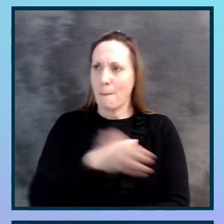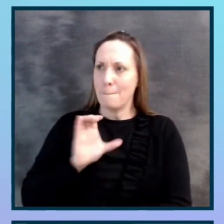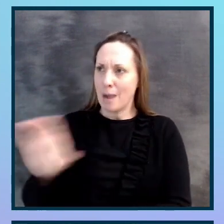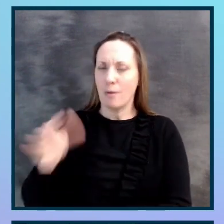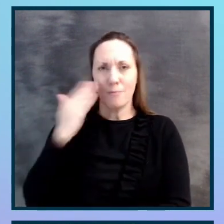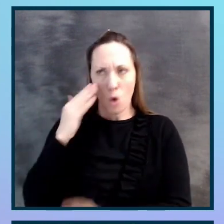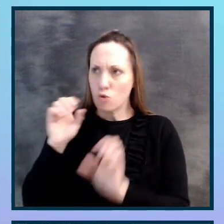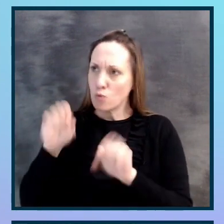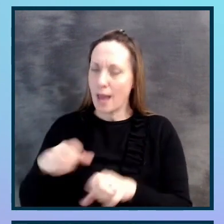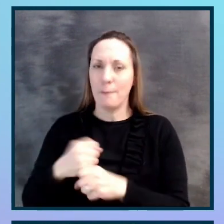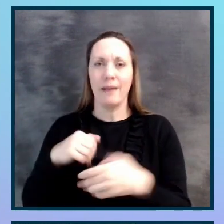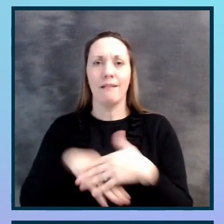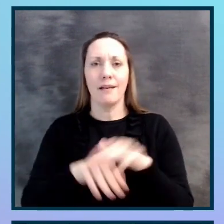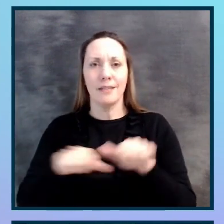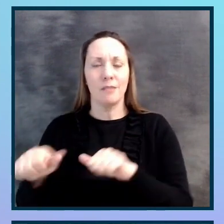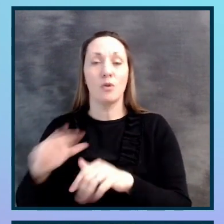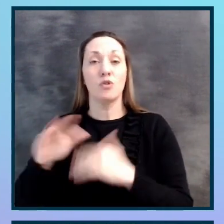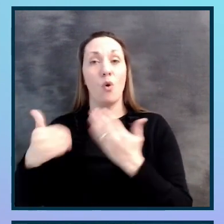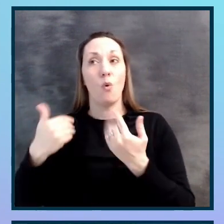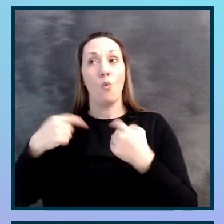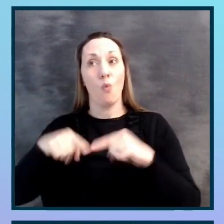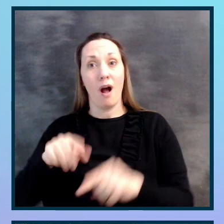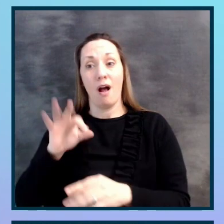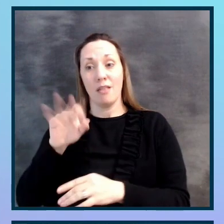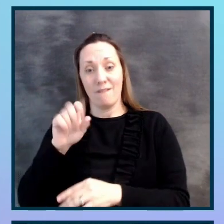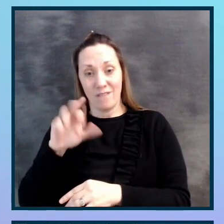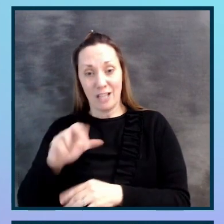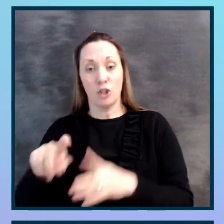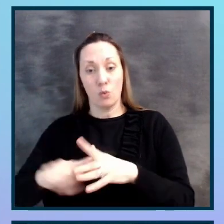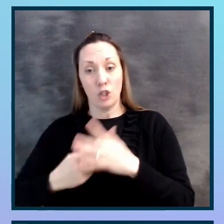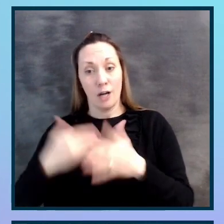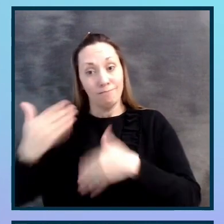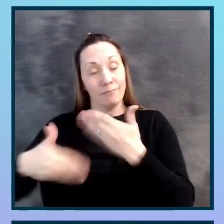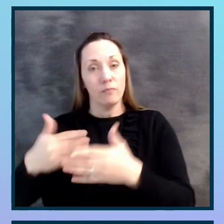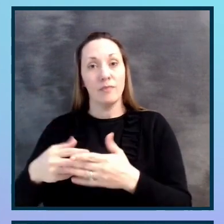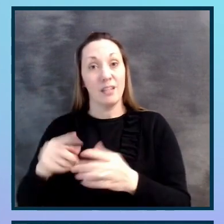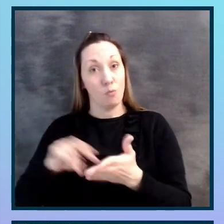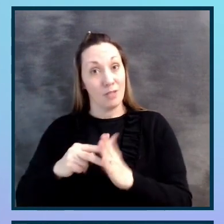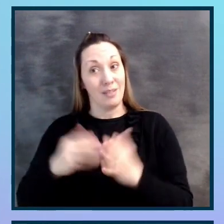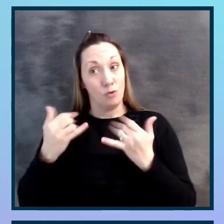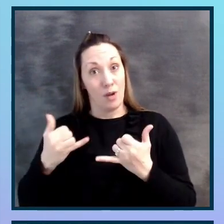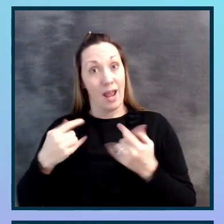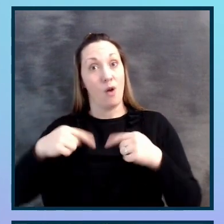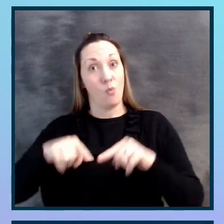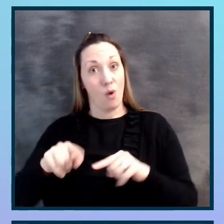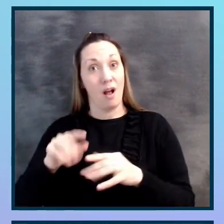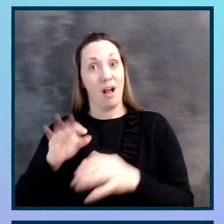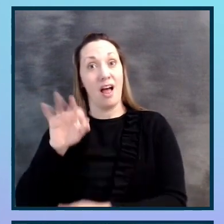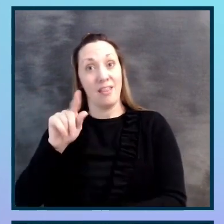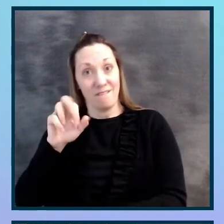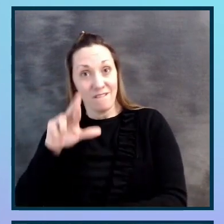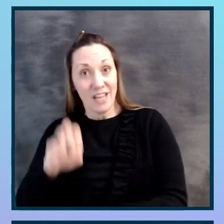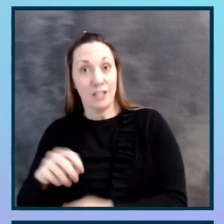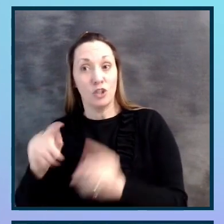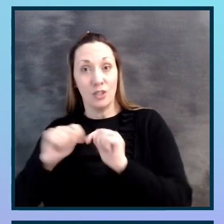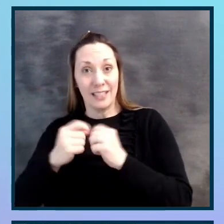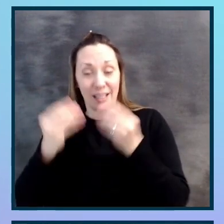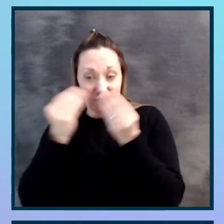as the feature was kicking off means that today as the team releases, the feature team releases updates and improvements,